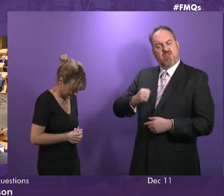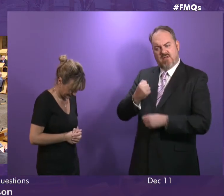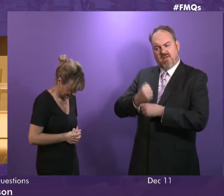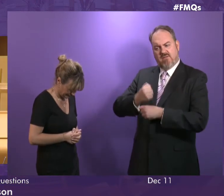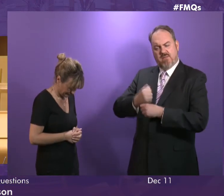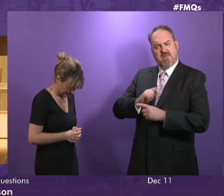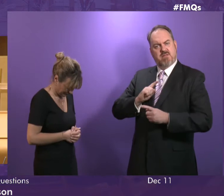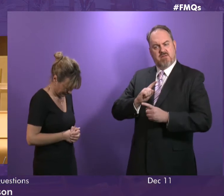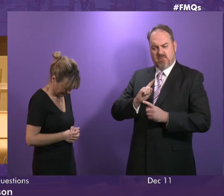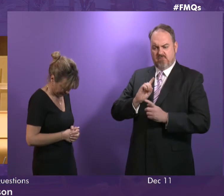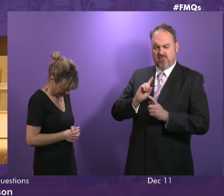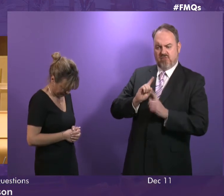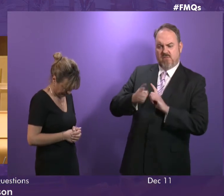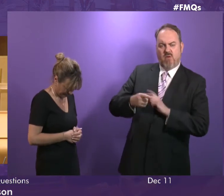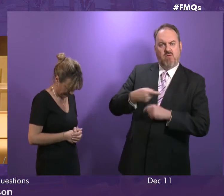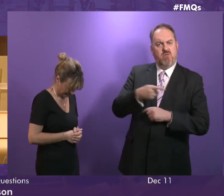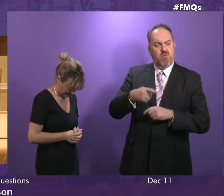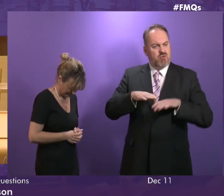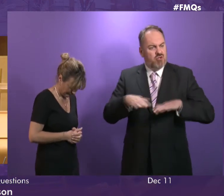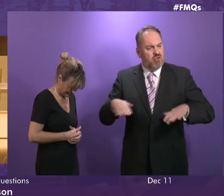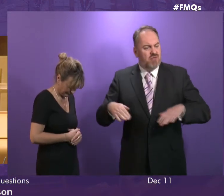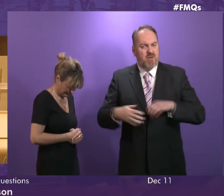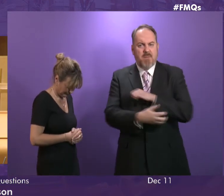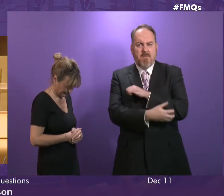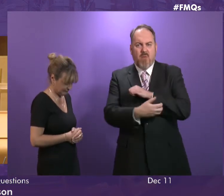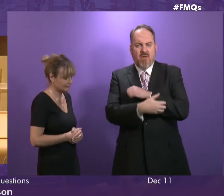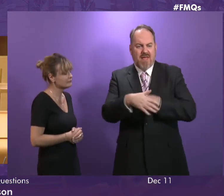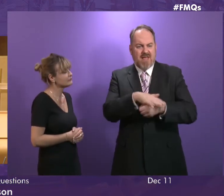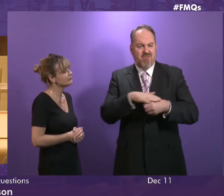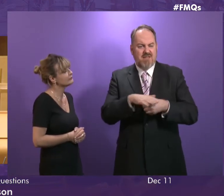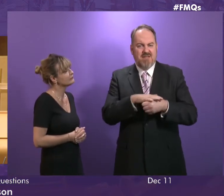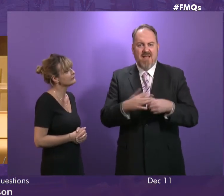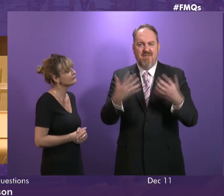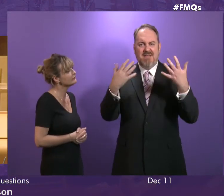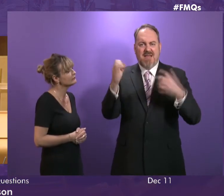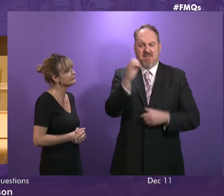that children in poorer areas have almost 10 per cent fewer choices of subjects in secondary